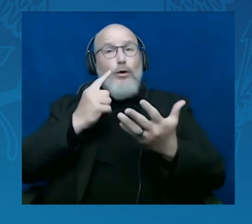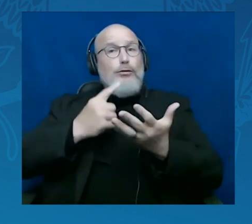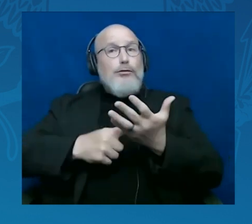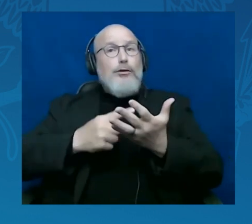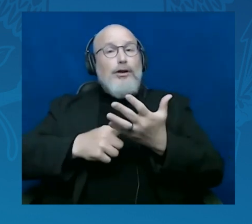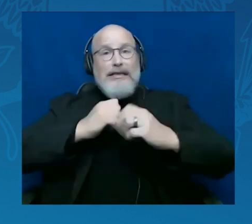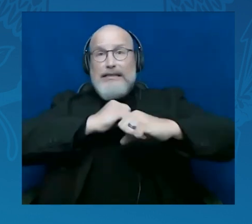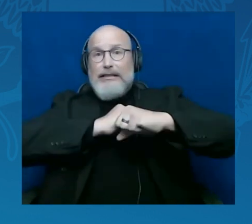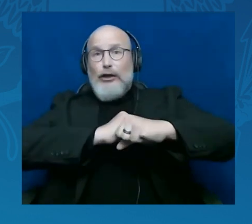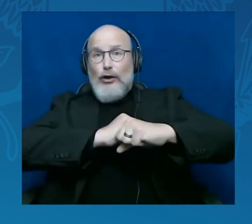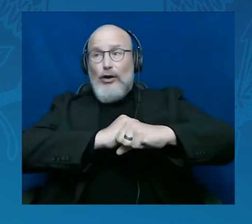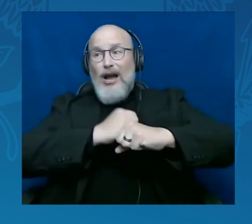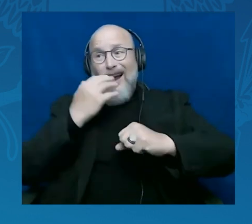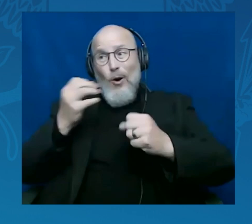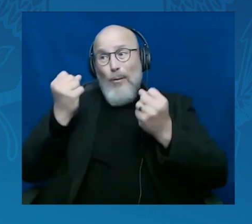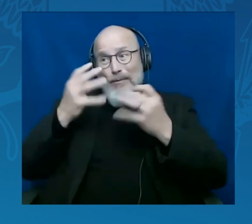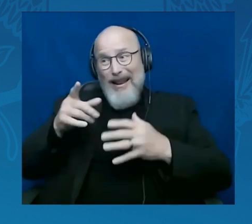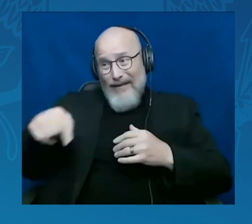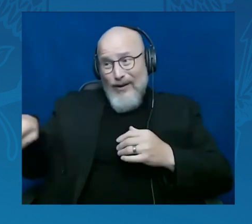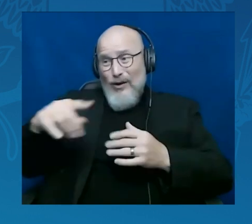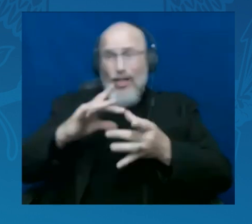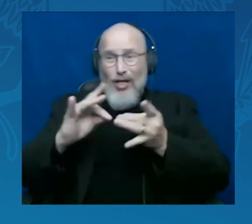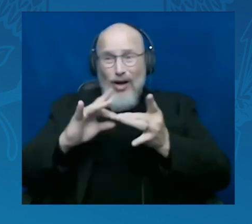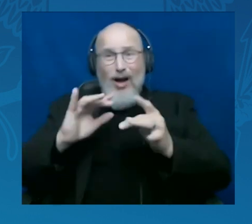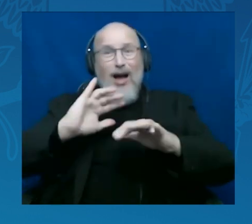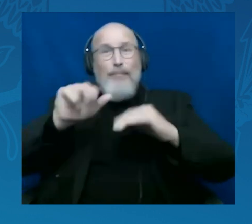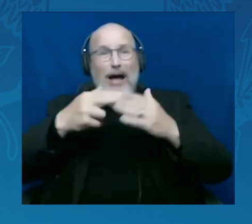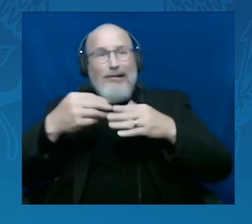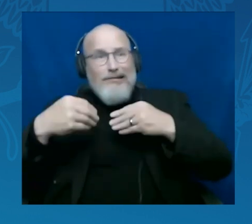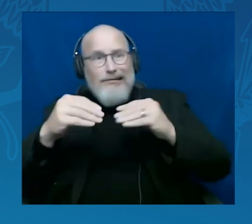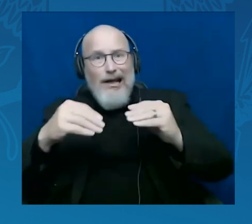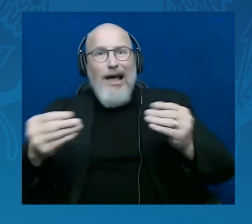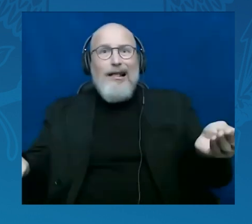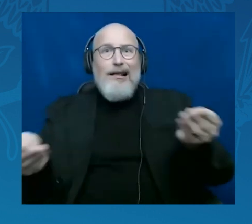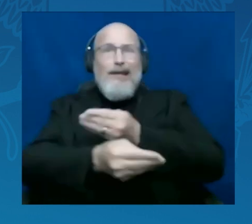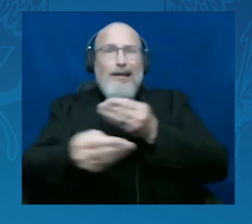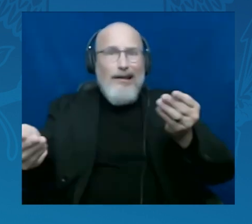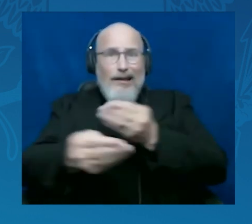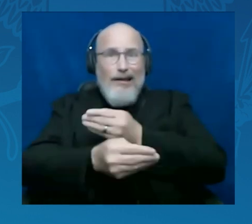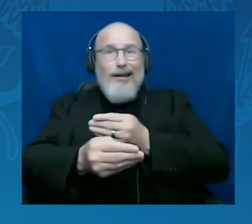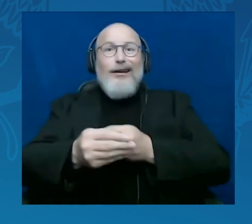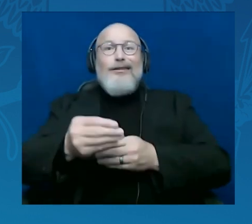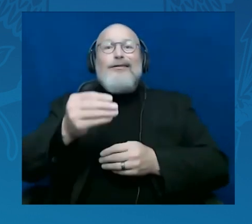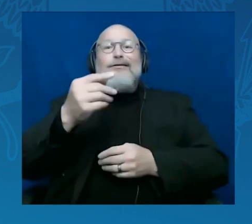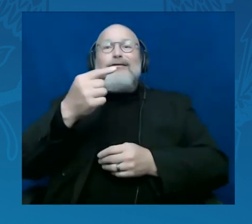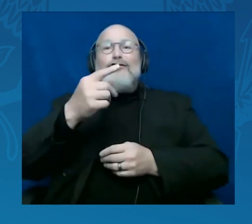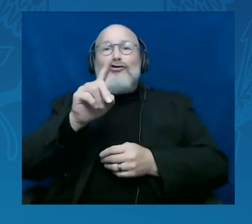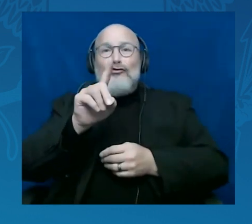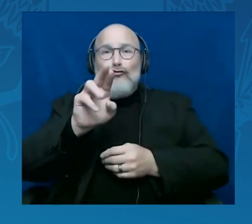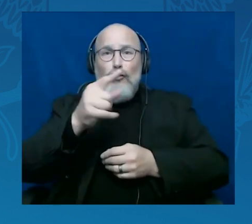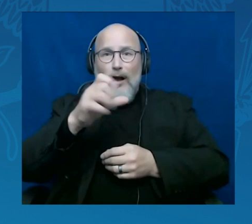about the trafficking of drugs and guns, and the associated violence. That is why today's agenda